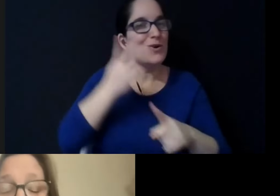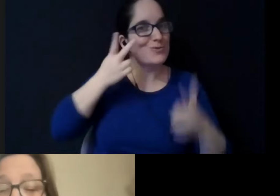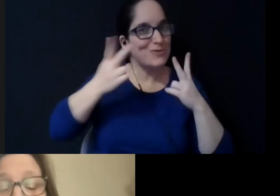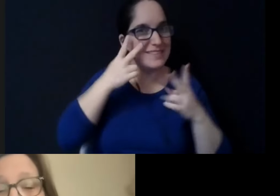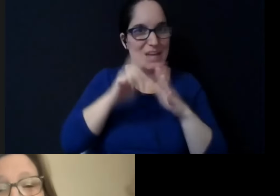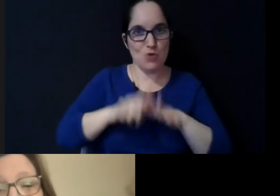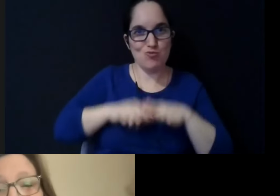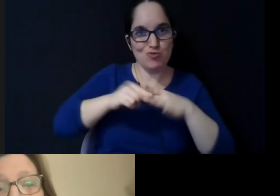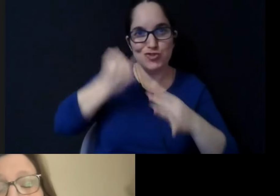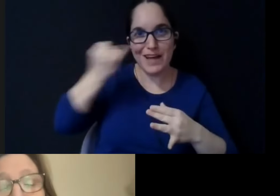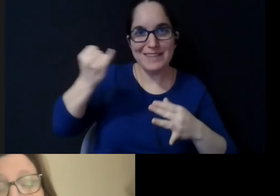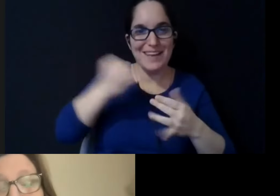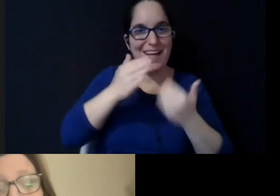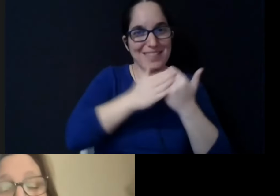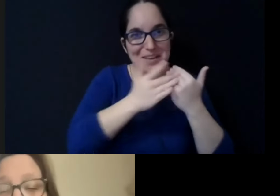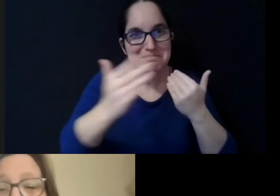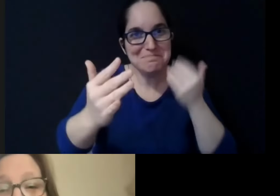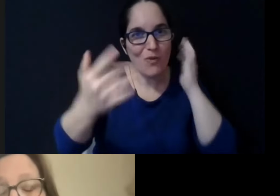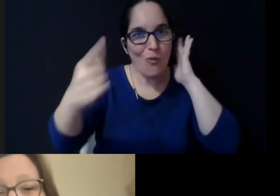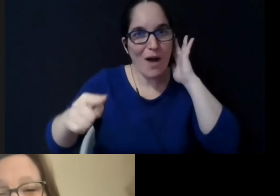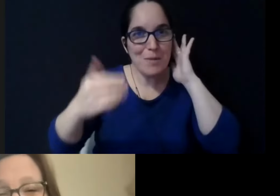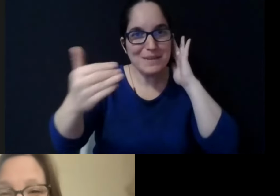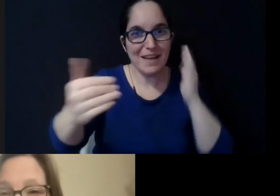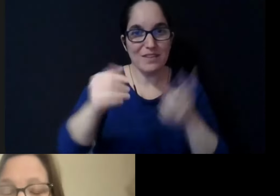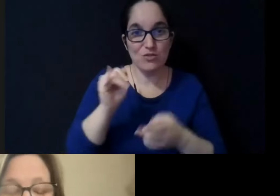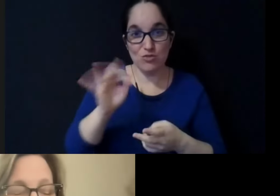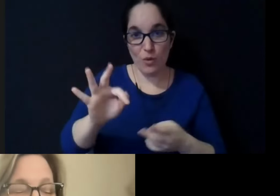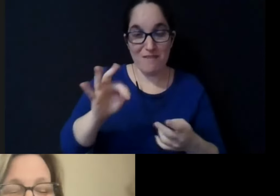builds community, right? Every day you get a poem in your pocket when you do this, you get a gift